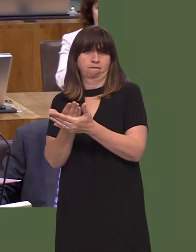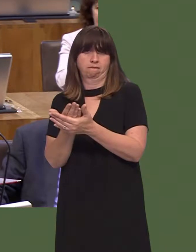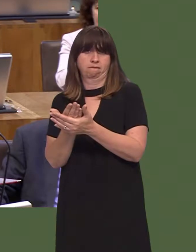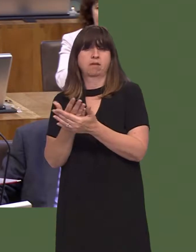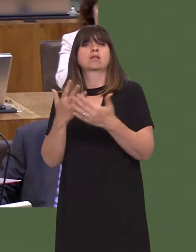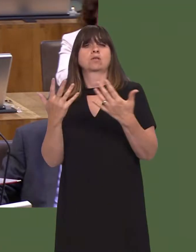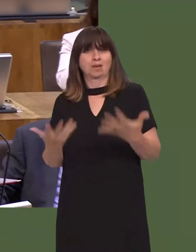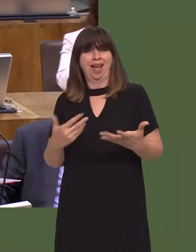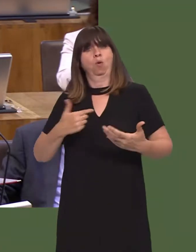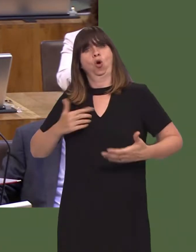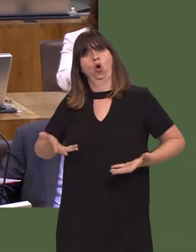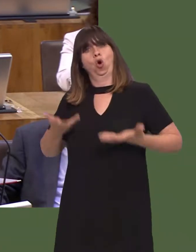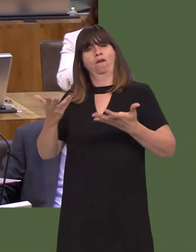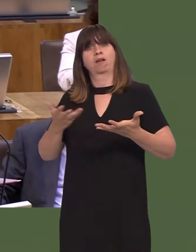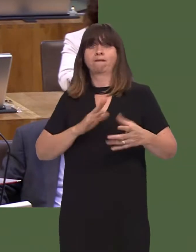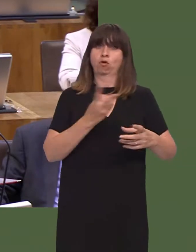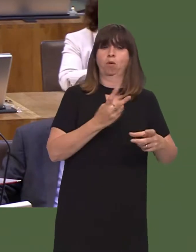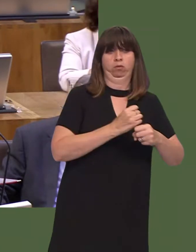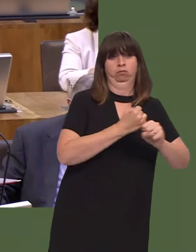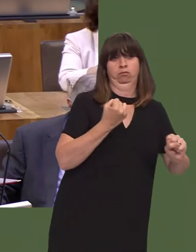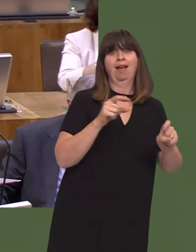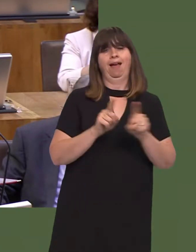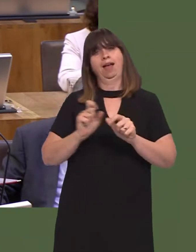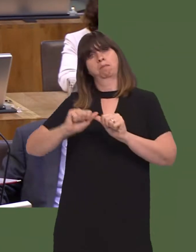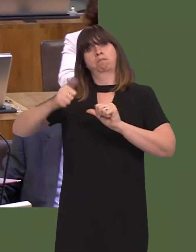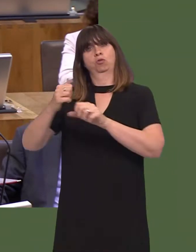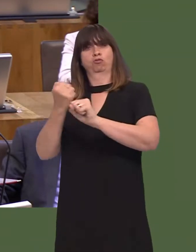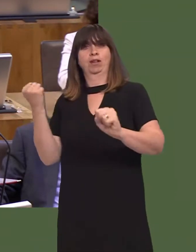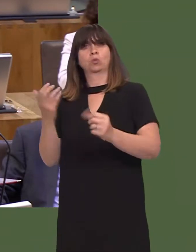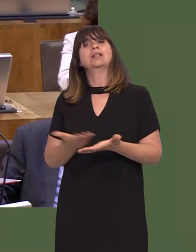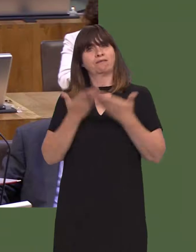sufficient levels in the past, and so the package we offer for undergraduates and postgraduates